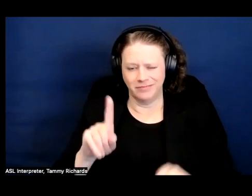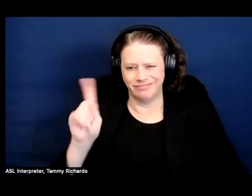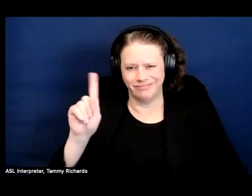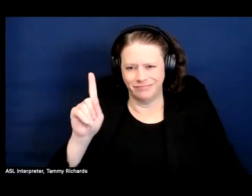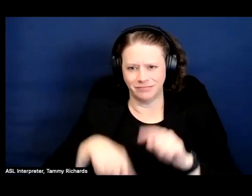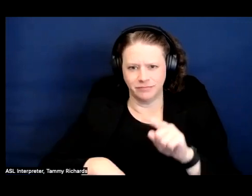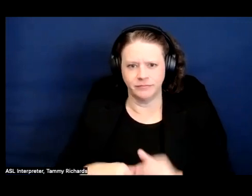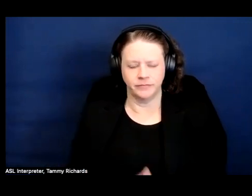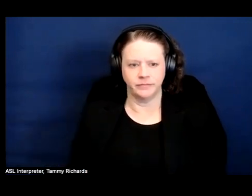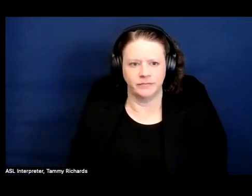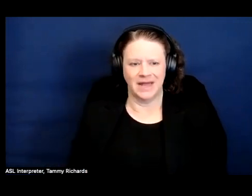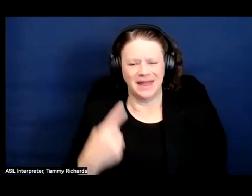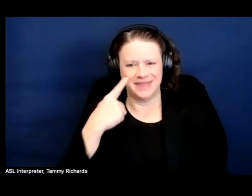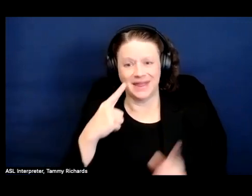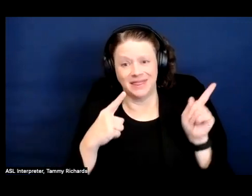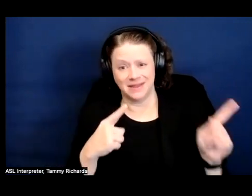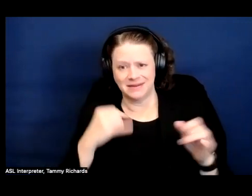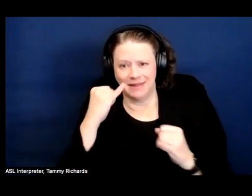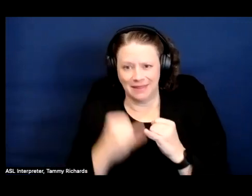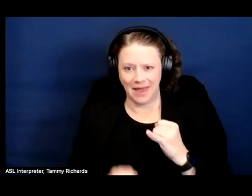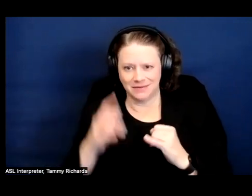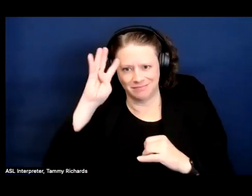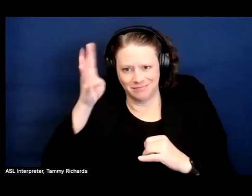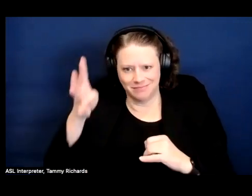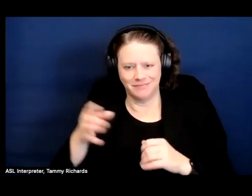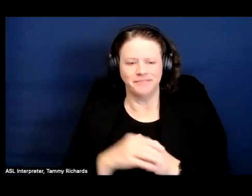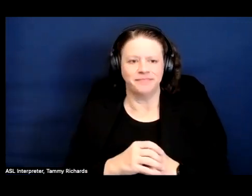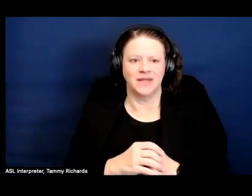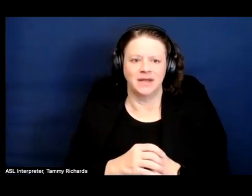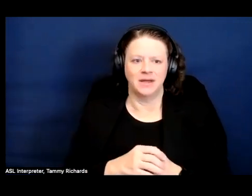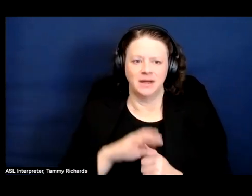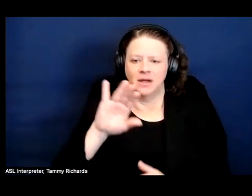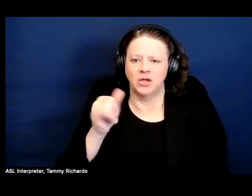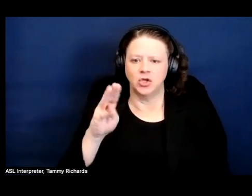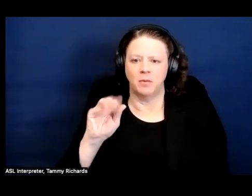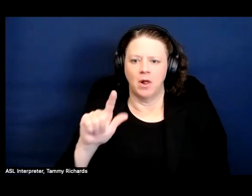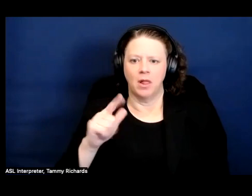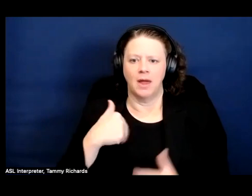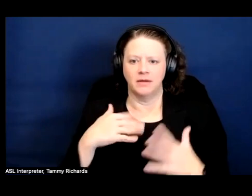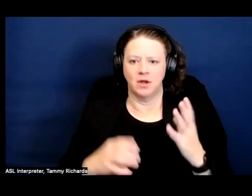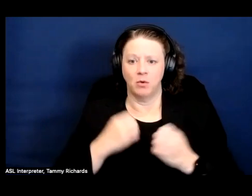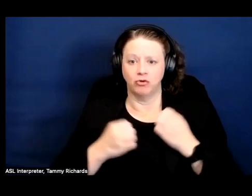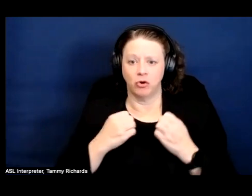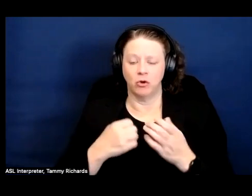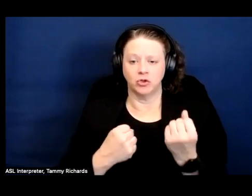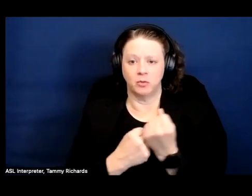based on a person's source of income. So usually when we think about statements, we think think about advertisements,